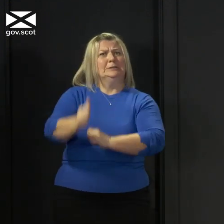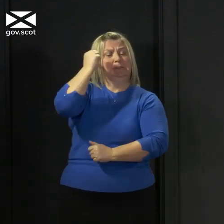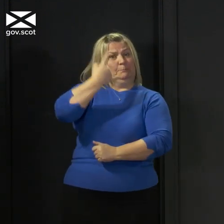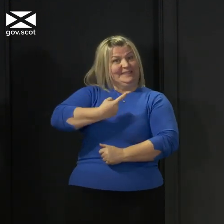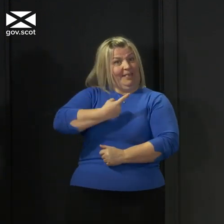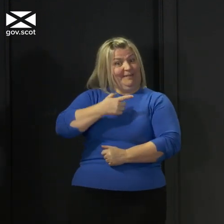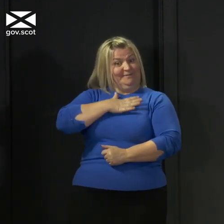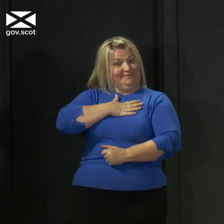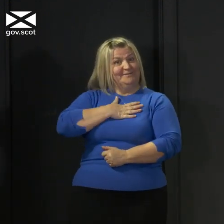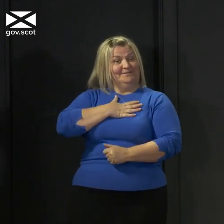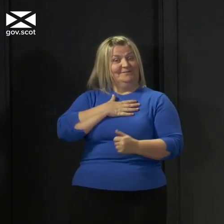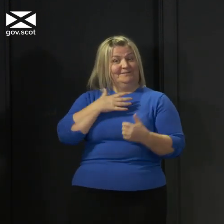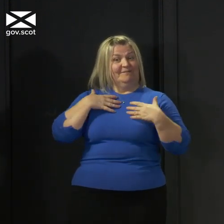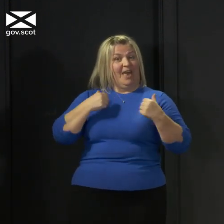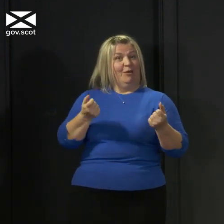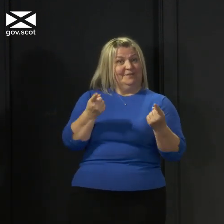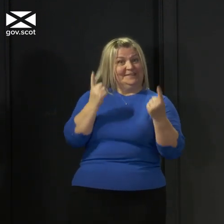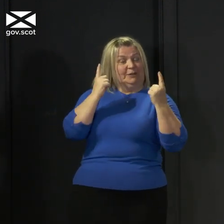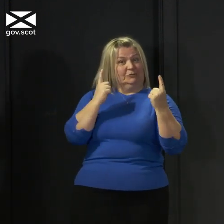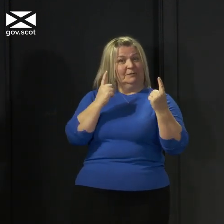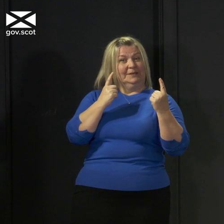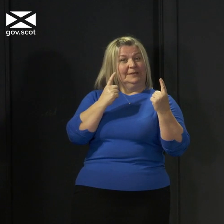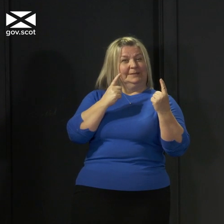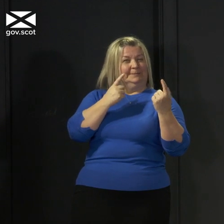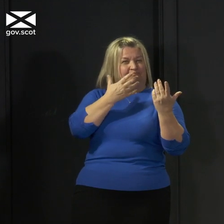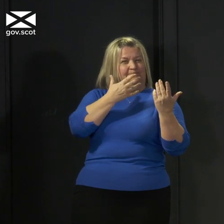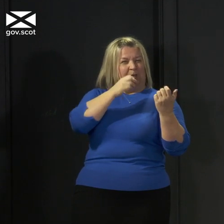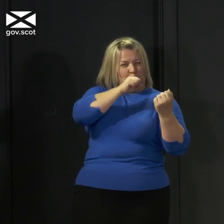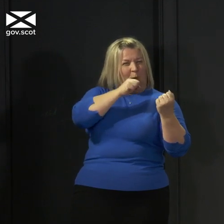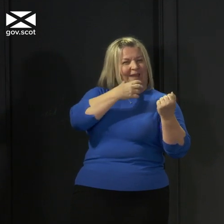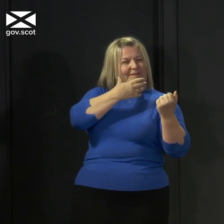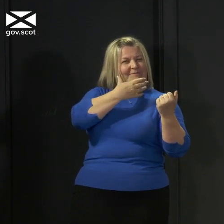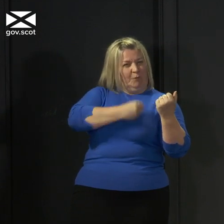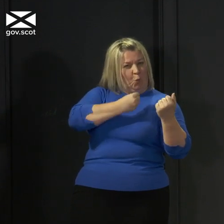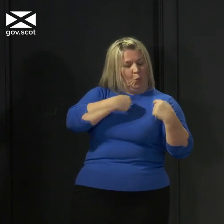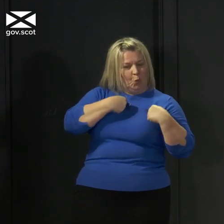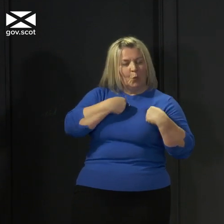flu pandemic it was I that tended to take part in these Cobra meetings at the